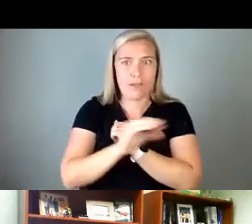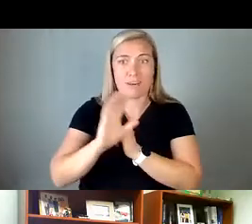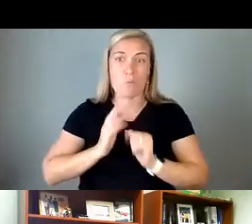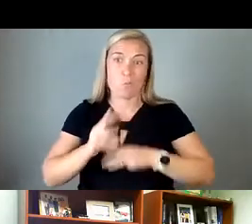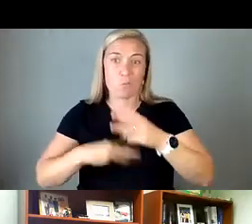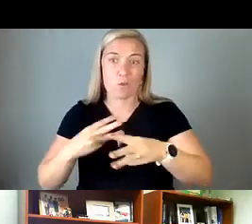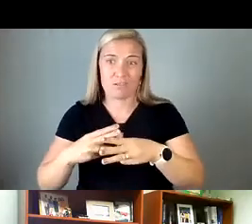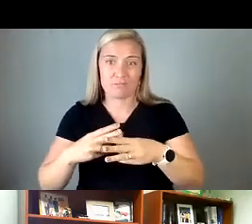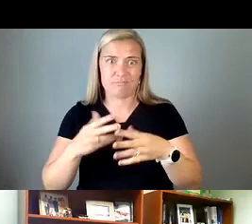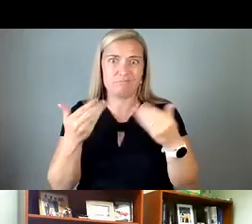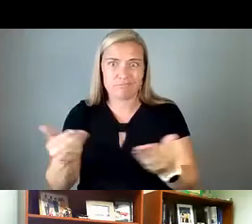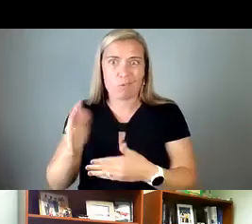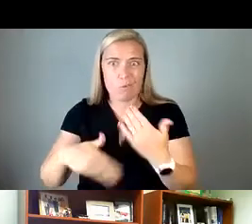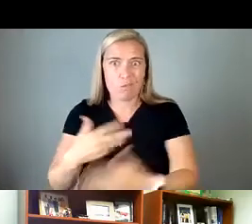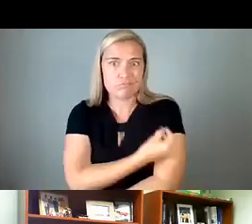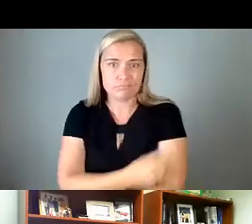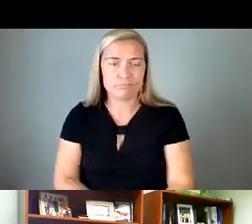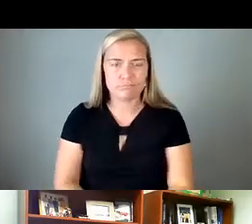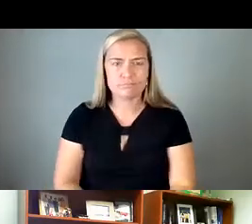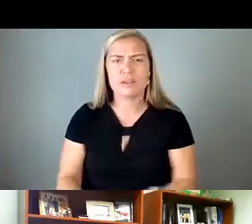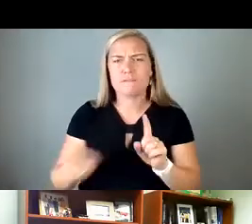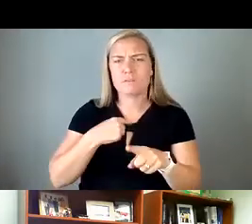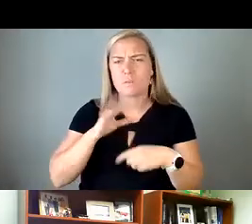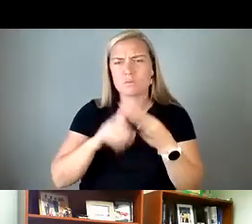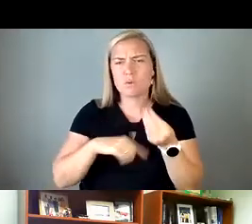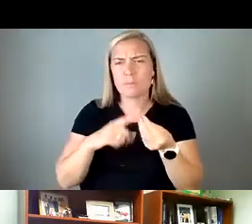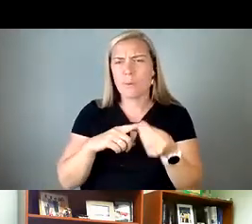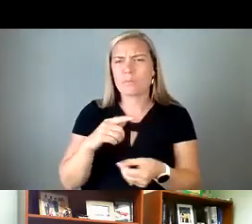this by just referring to the infection process. I think it's really important to